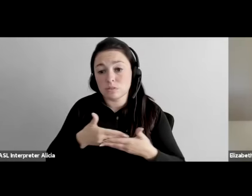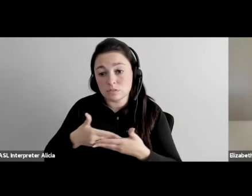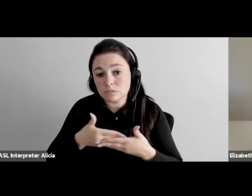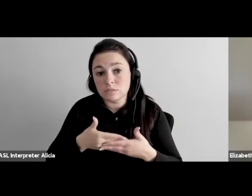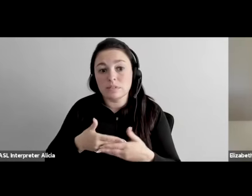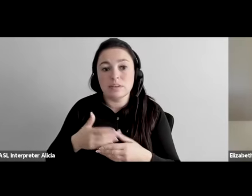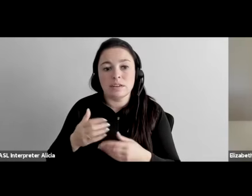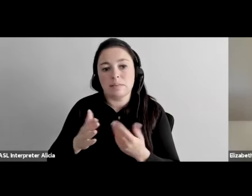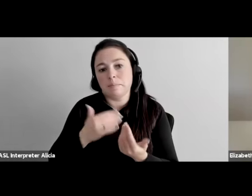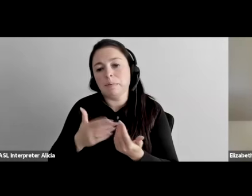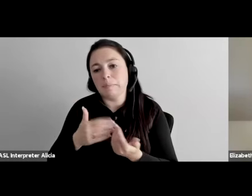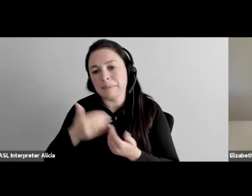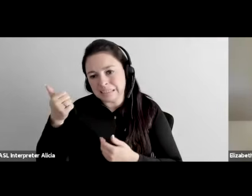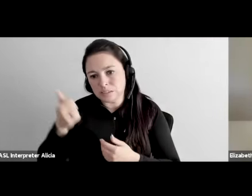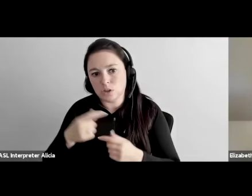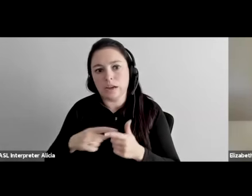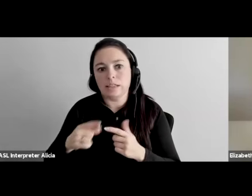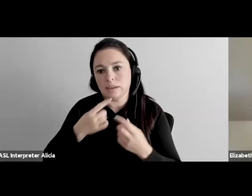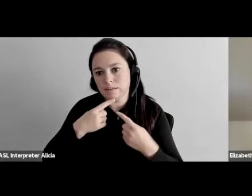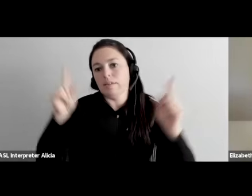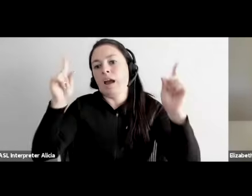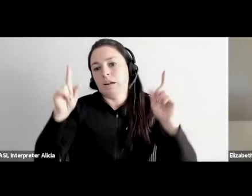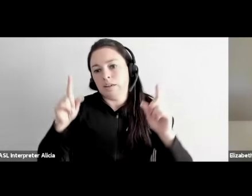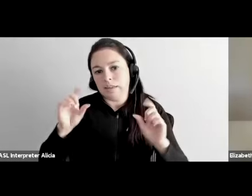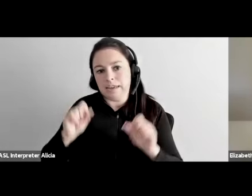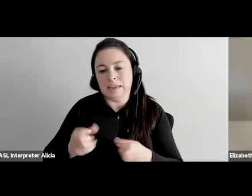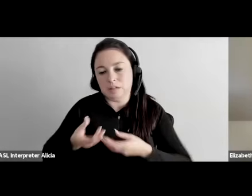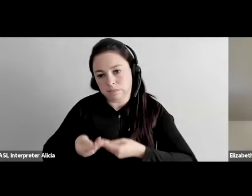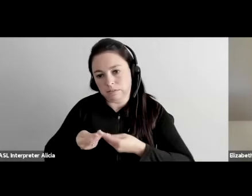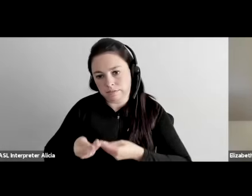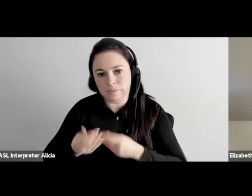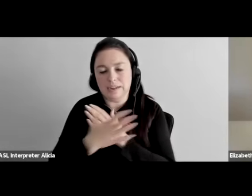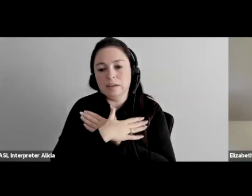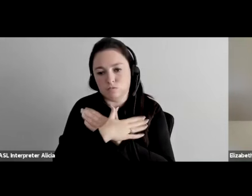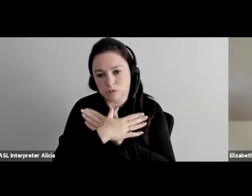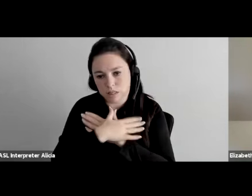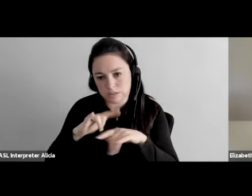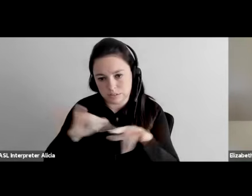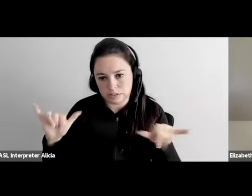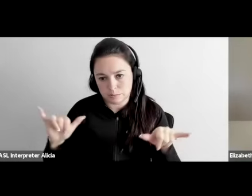able to relax and bond just much later. Next slide.